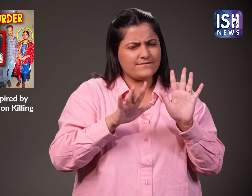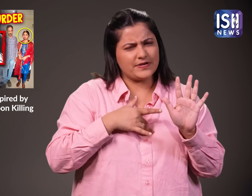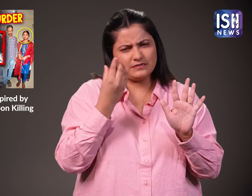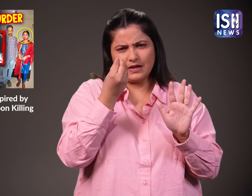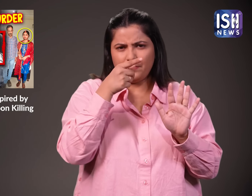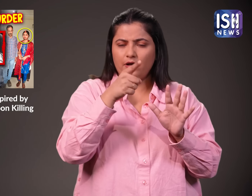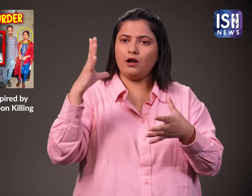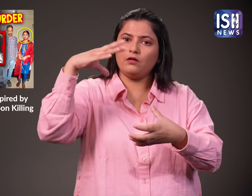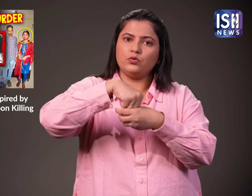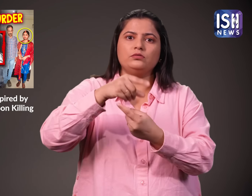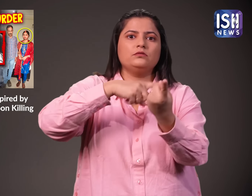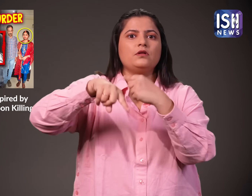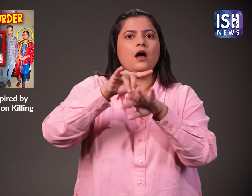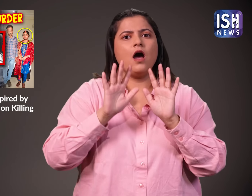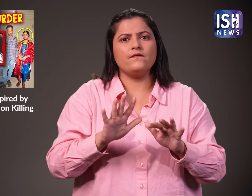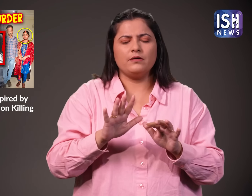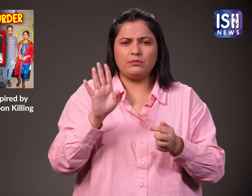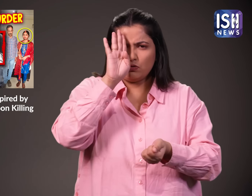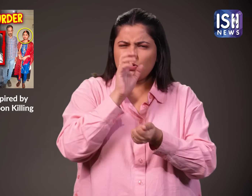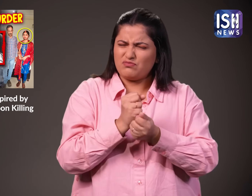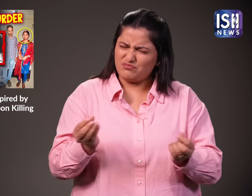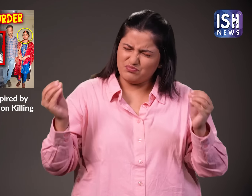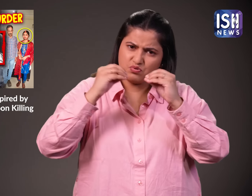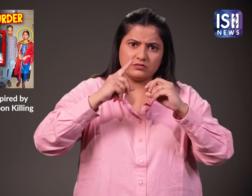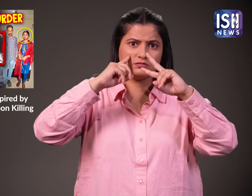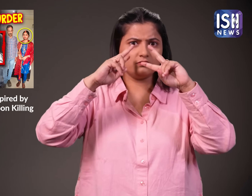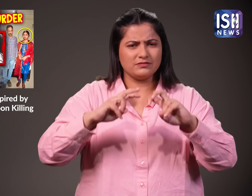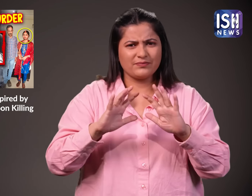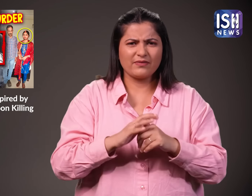They might be involved. Police is investigating further.